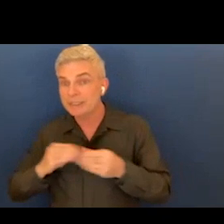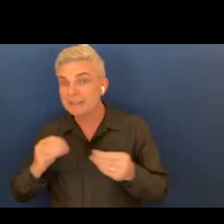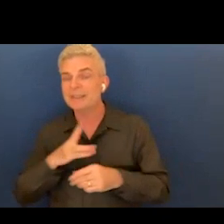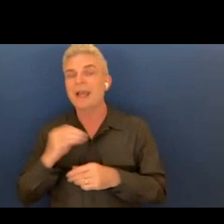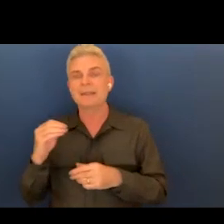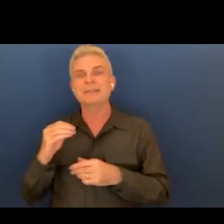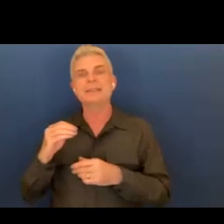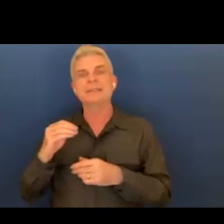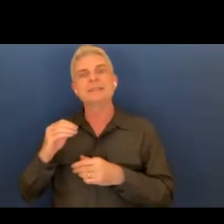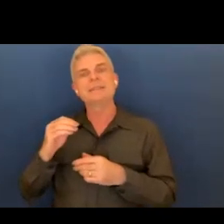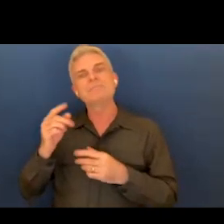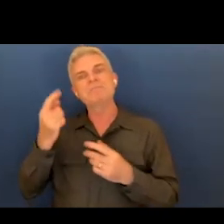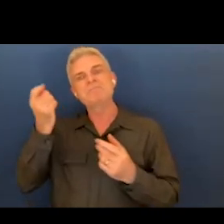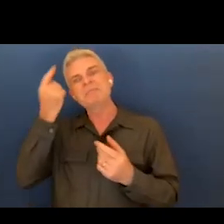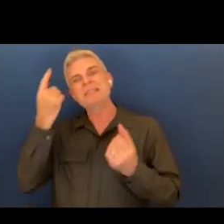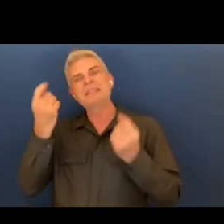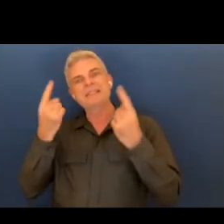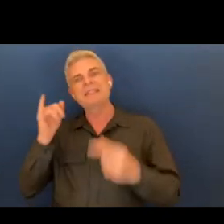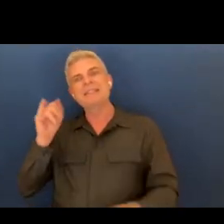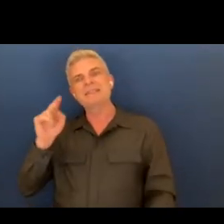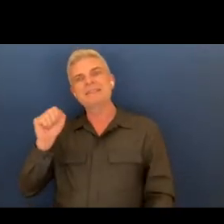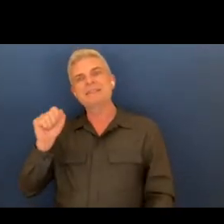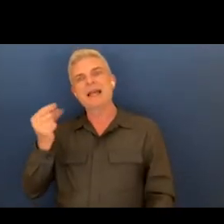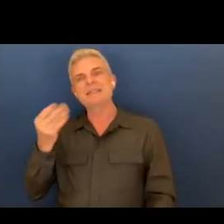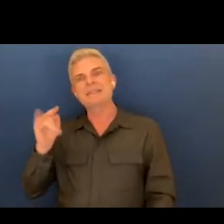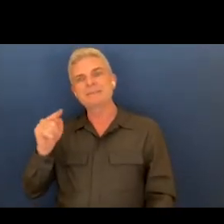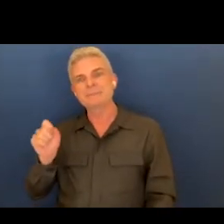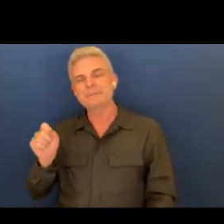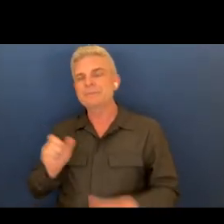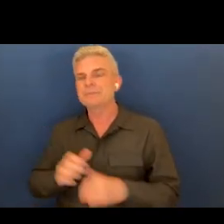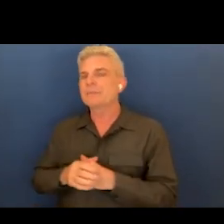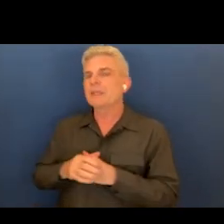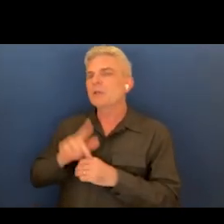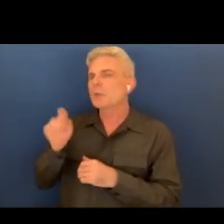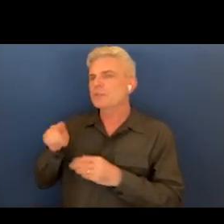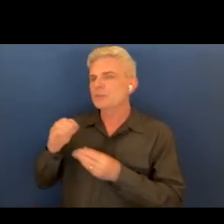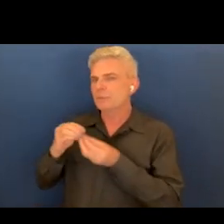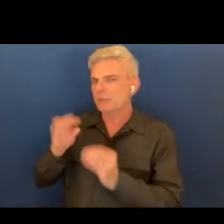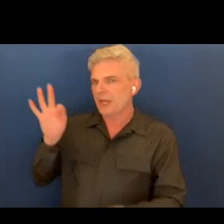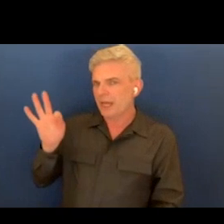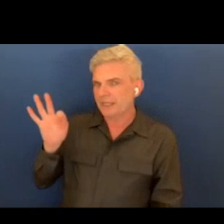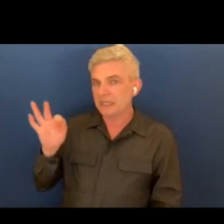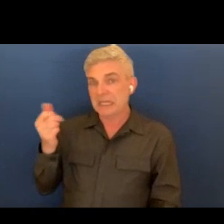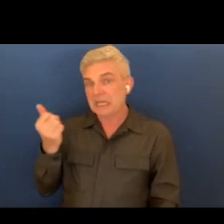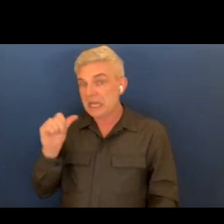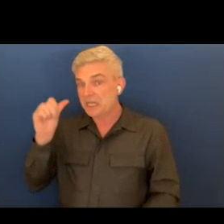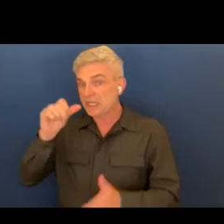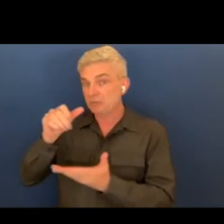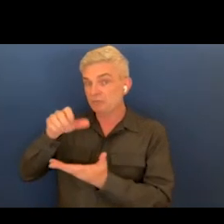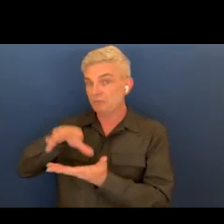[Rachel] Question 9: Finally, any lessons learned that you feel are